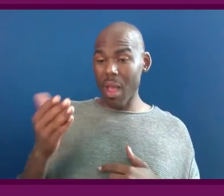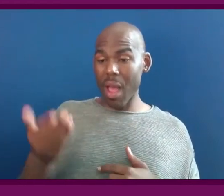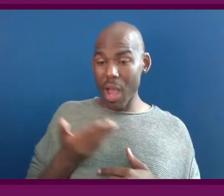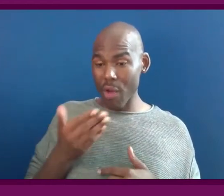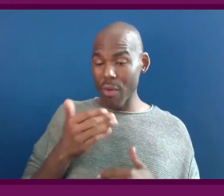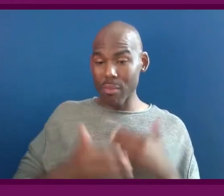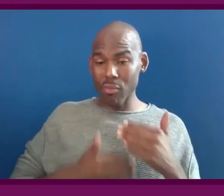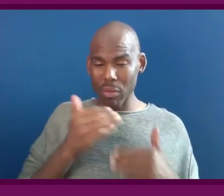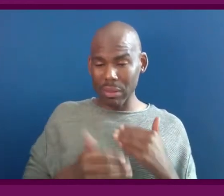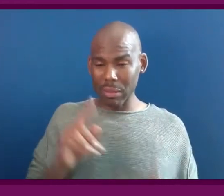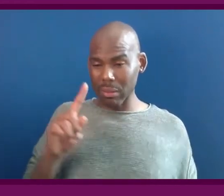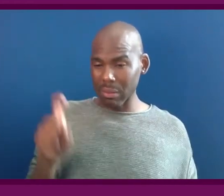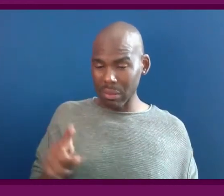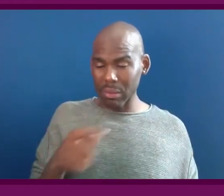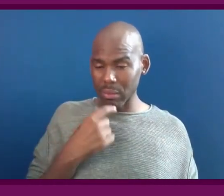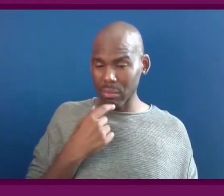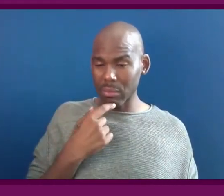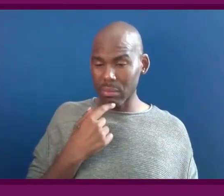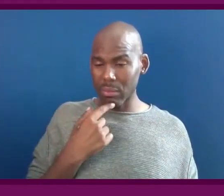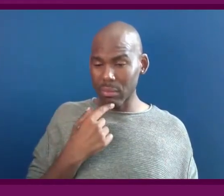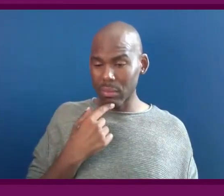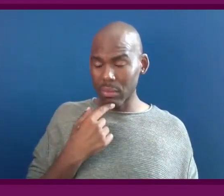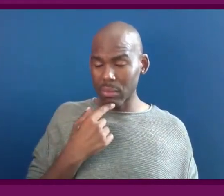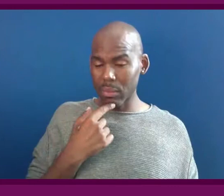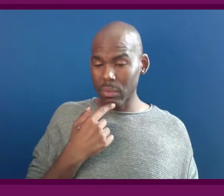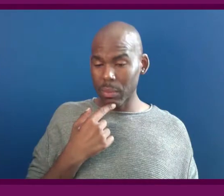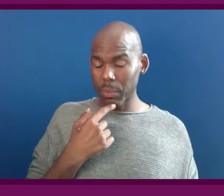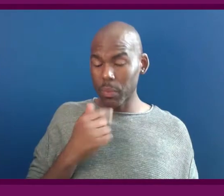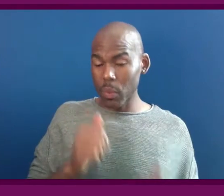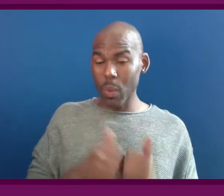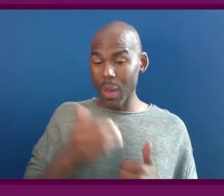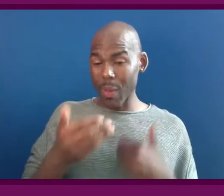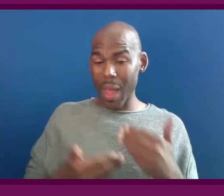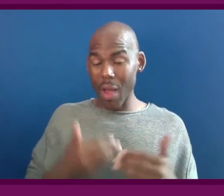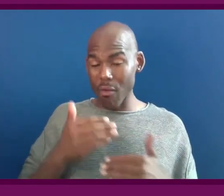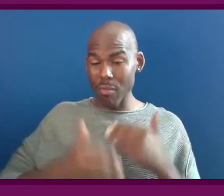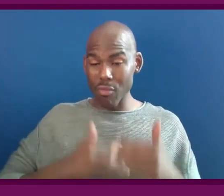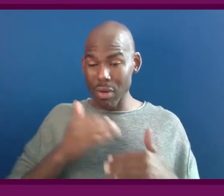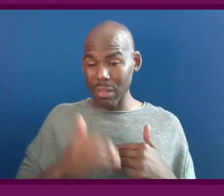Kamilah Martin-Proctor: With regards to their hiring processes in